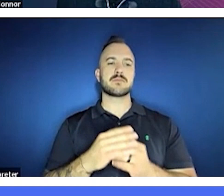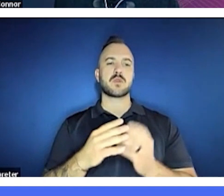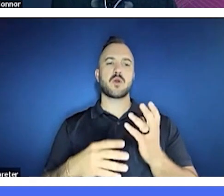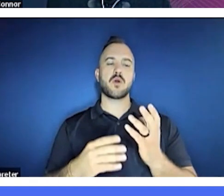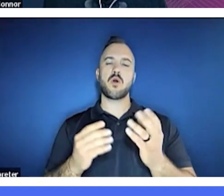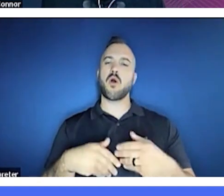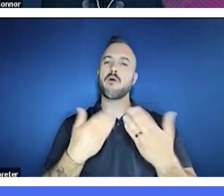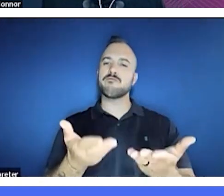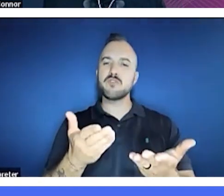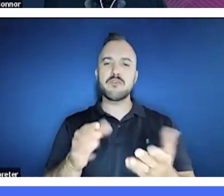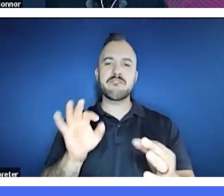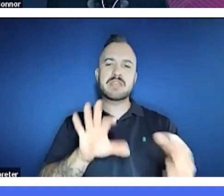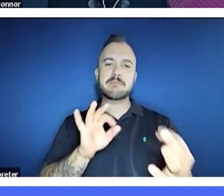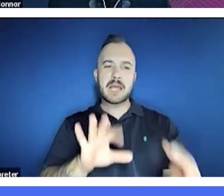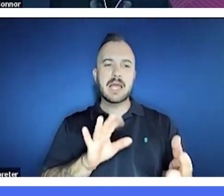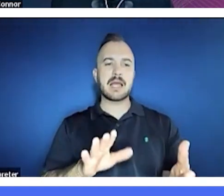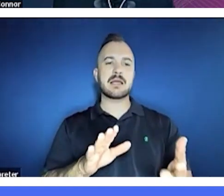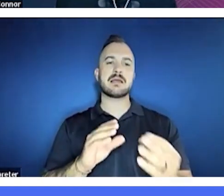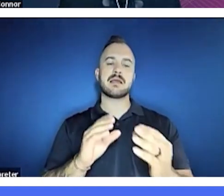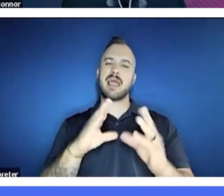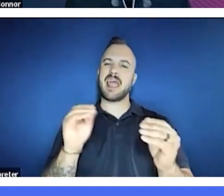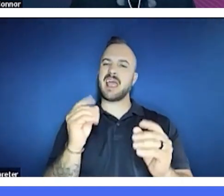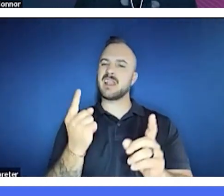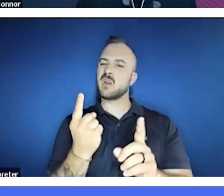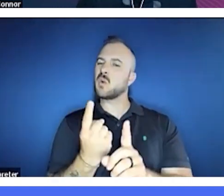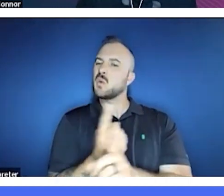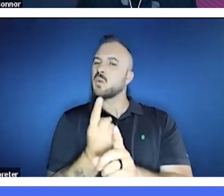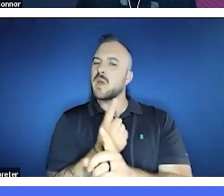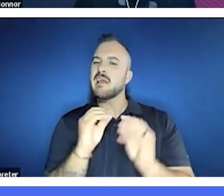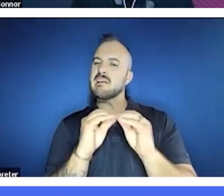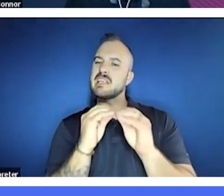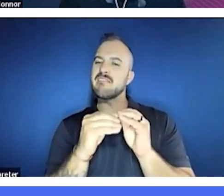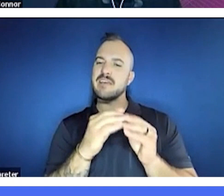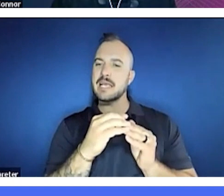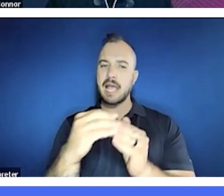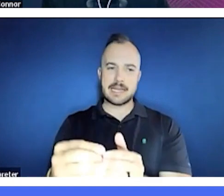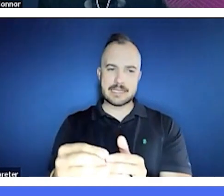so that when we are teaching somebody a new concept, they have done some level of reflection, we need to then go